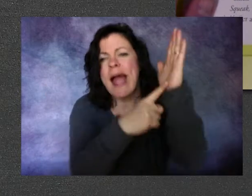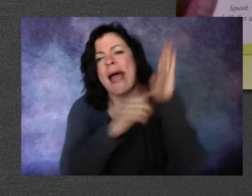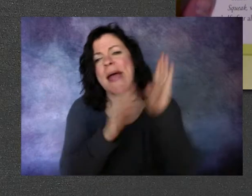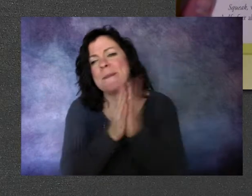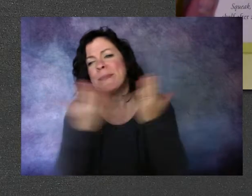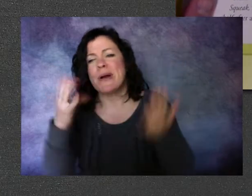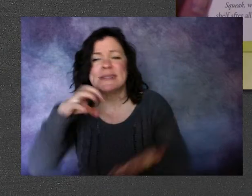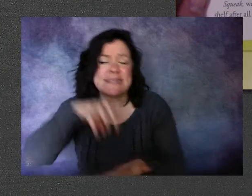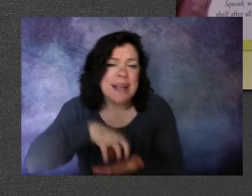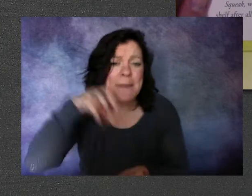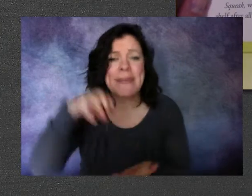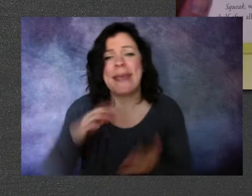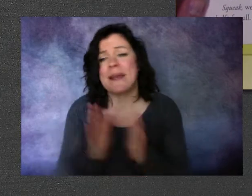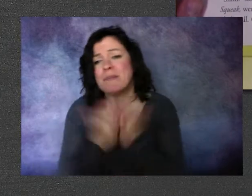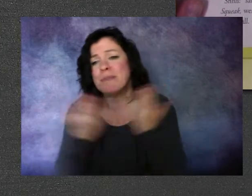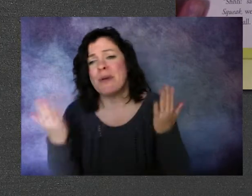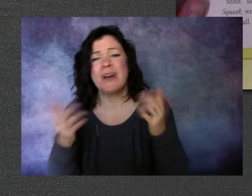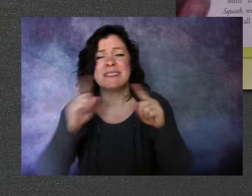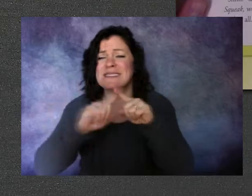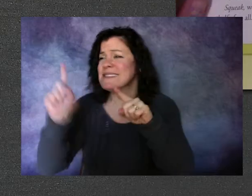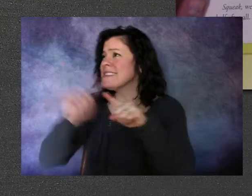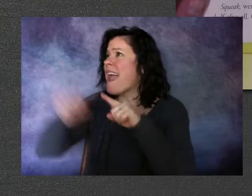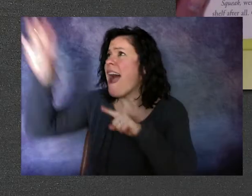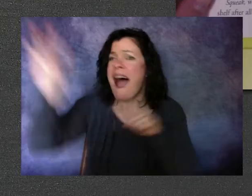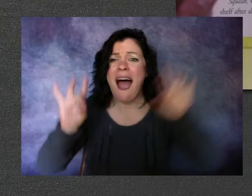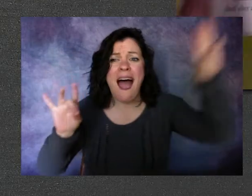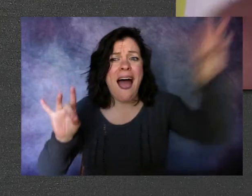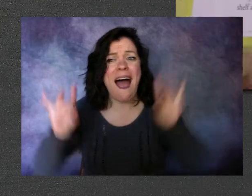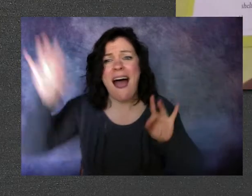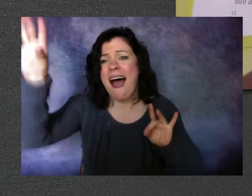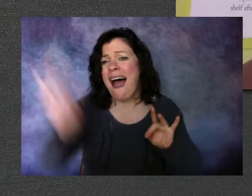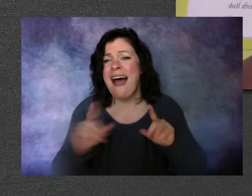He climbed higher to reach the books on cranes and planes.